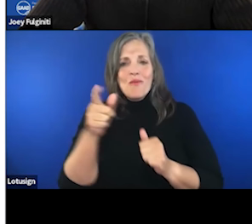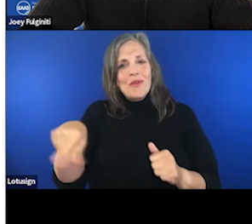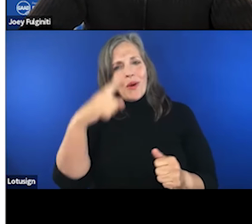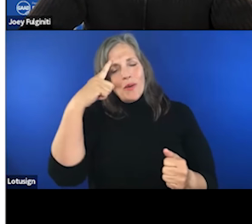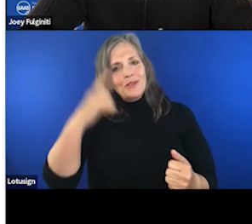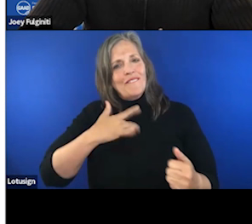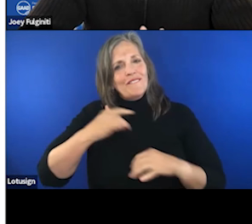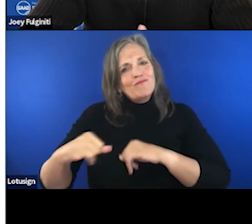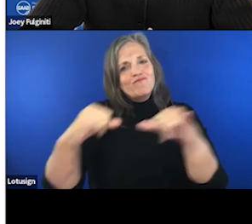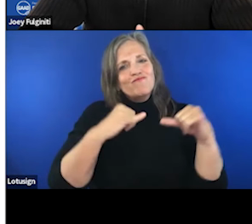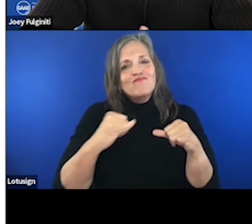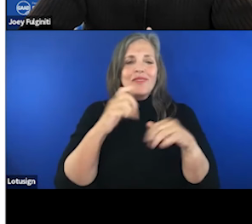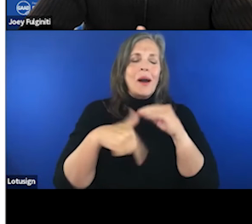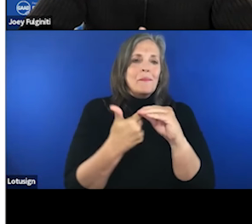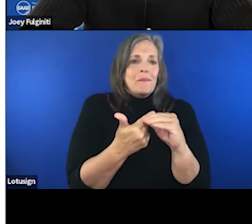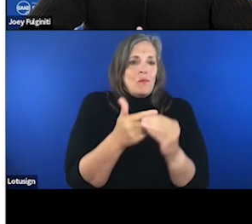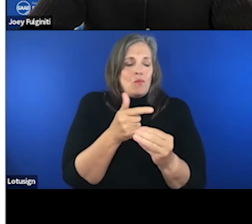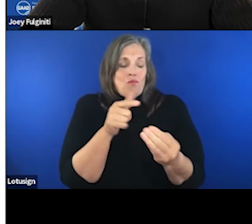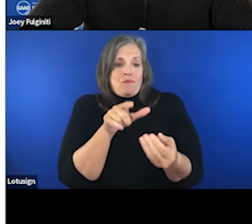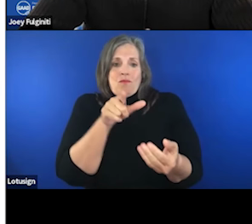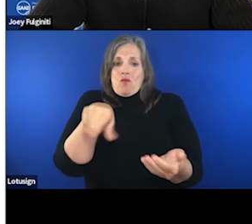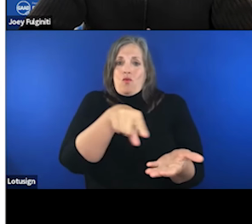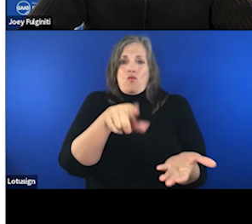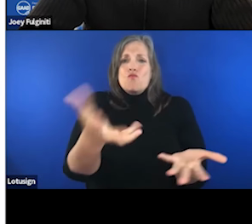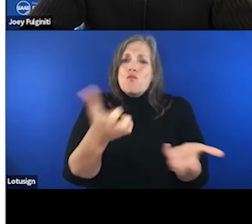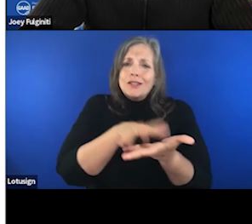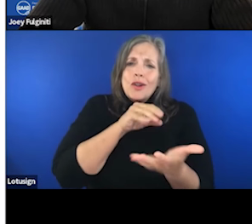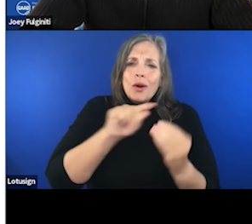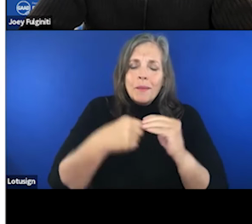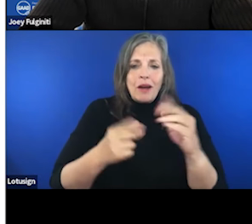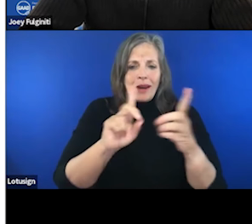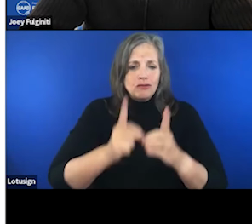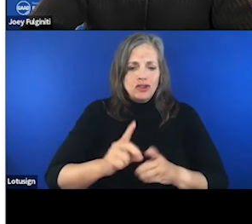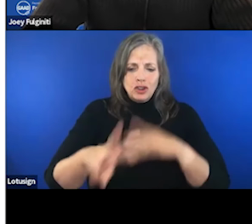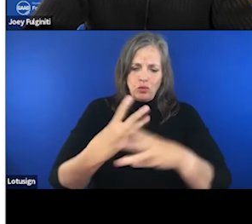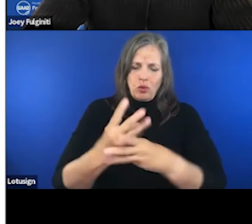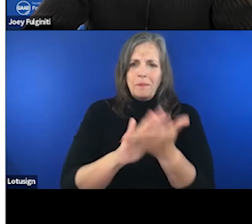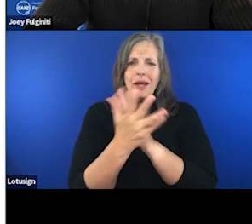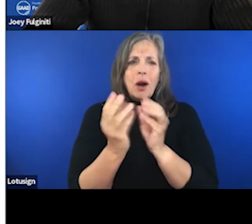more about how to make our digital world a lot more inclusive so a little bit about me